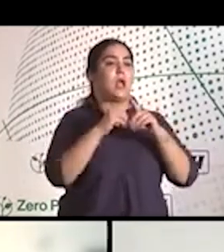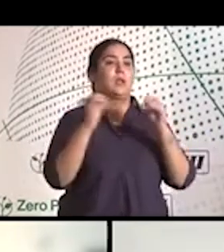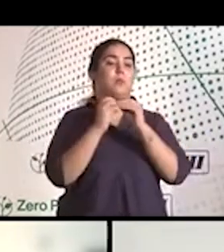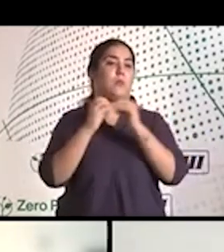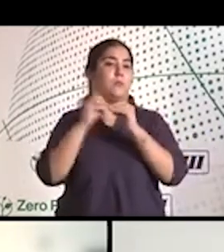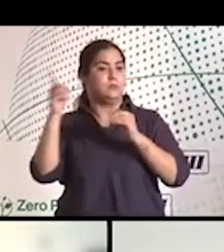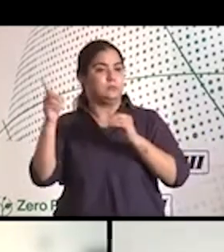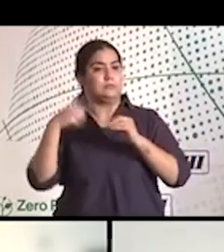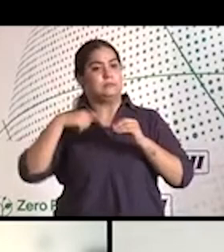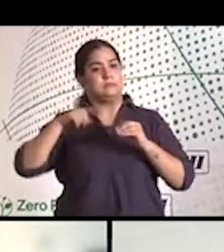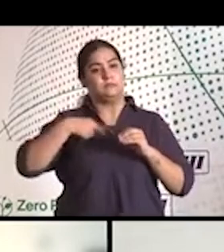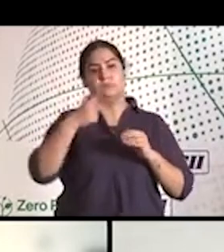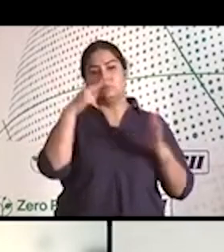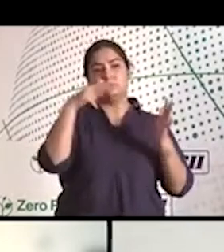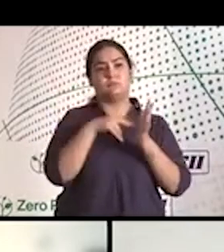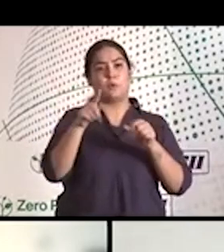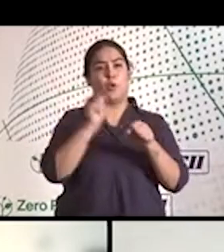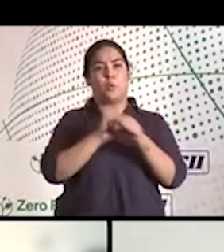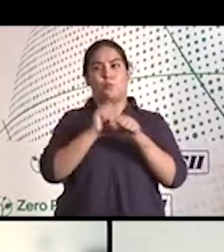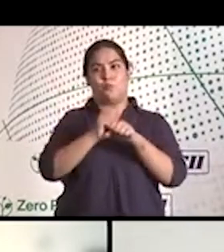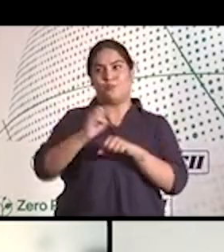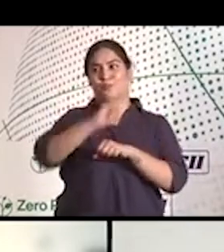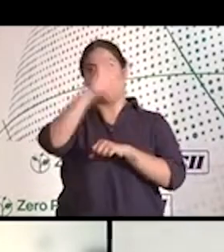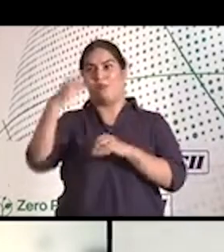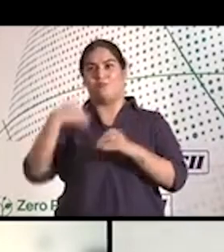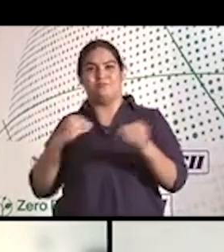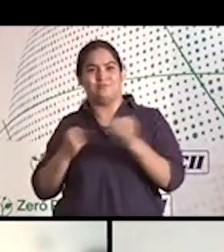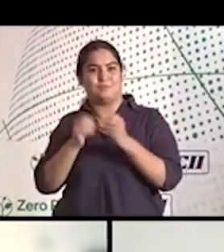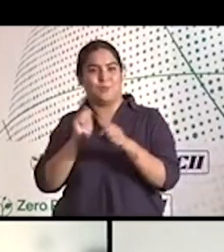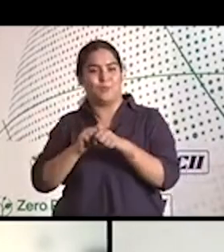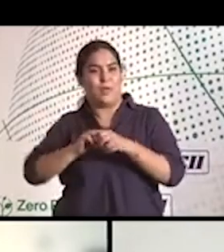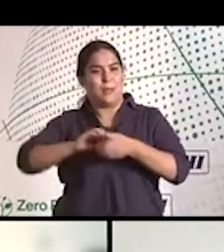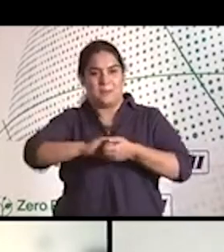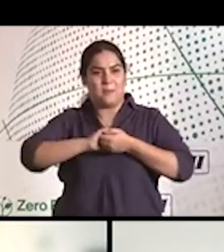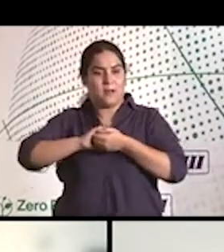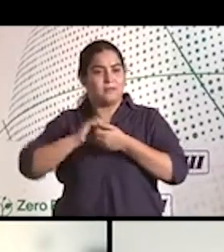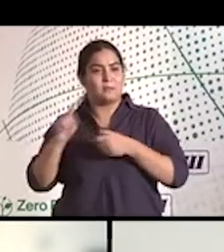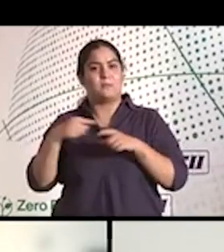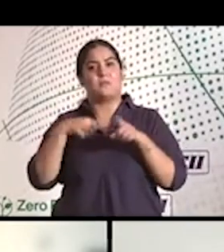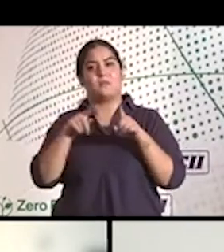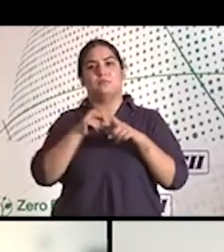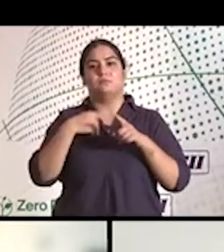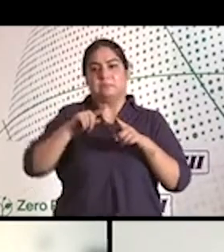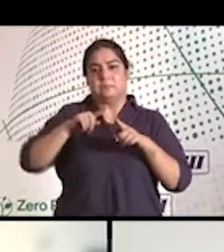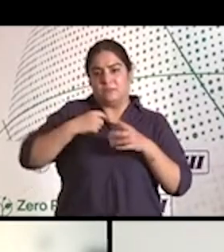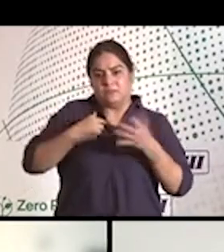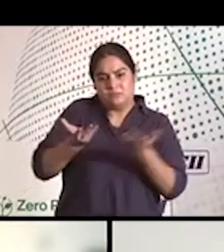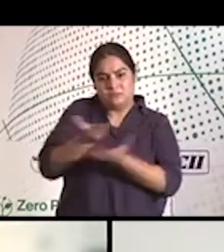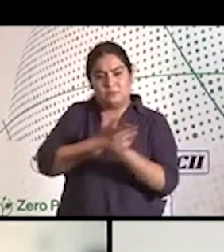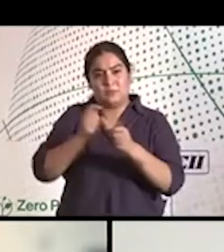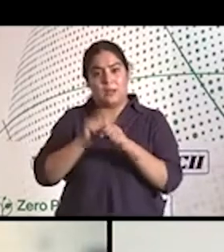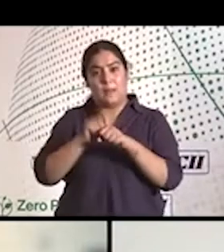We heard professor are talking in the so with them we got the tricycle customized as per the requirement